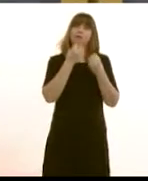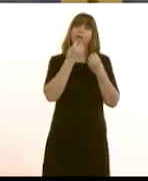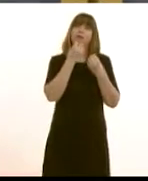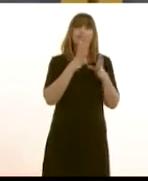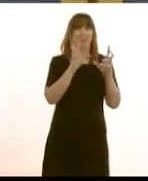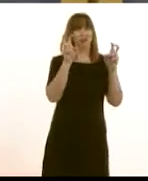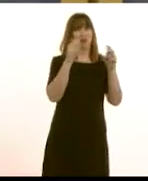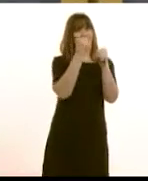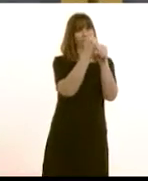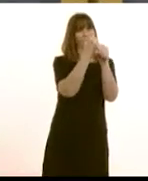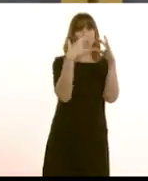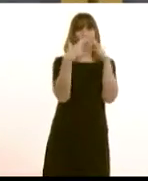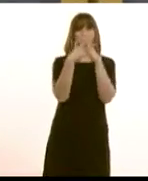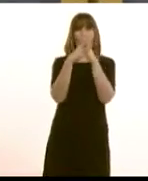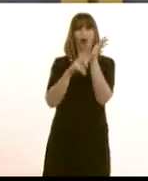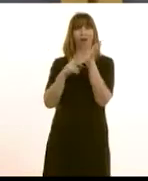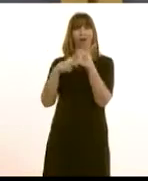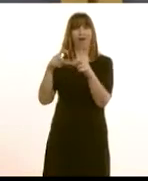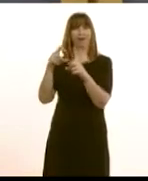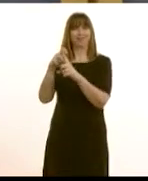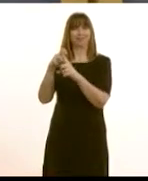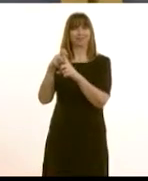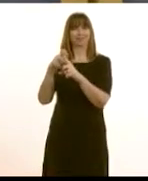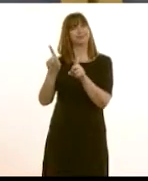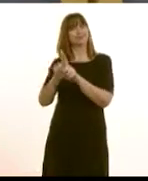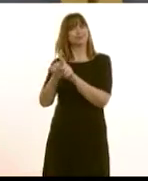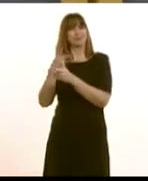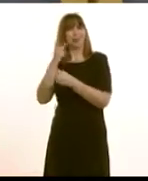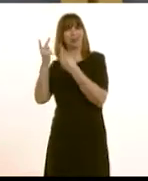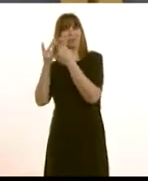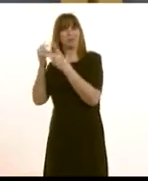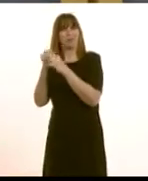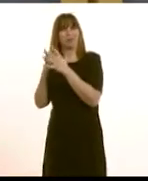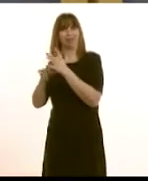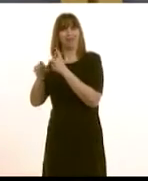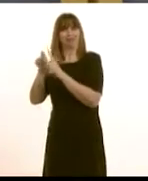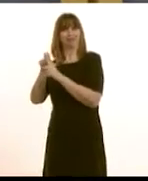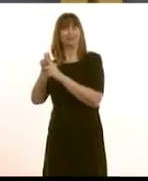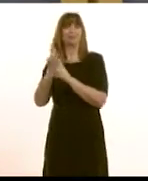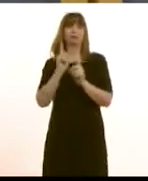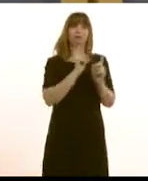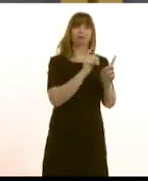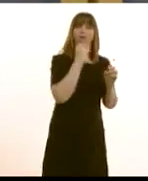acronym GWLAD, this EU-funded scheme will deliver accredited work-based training programmes